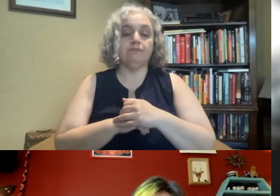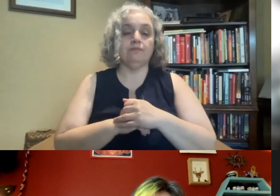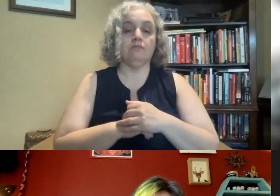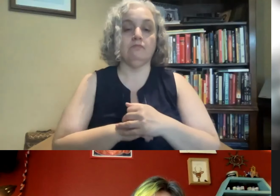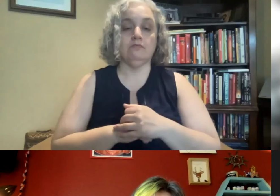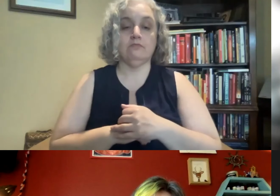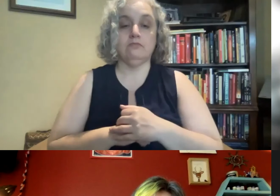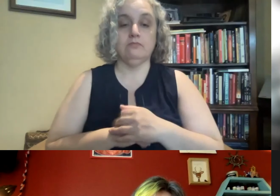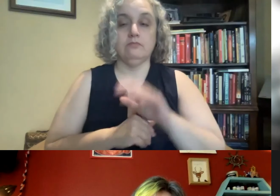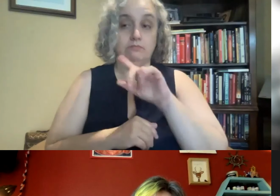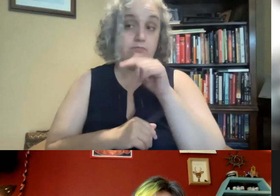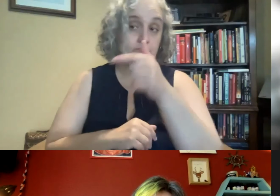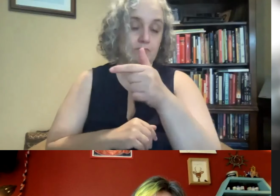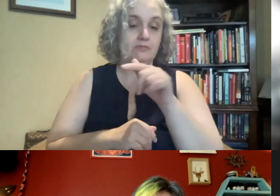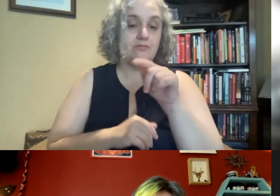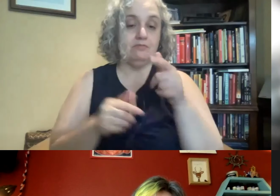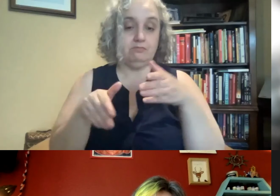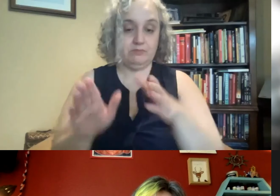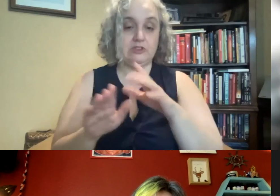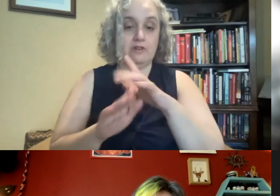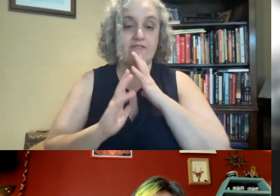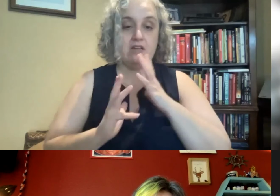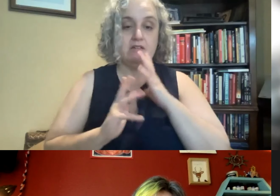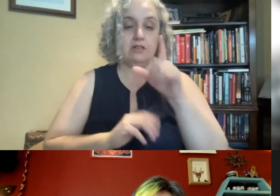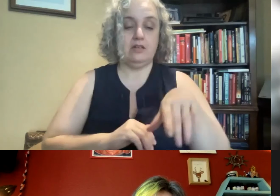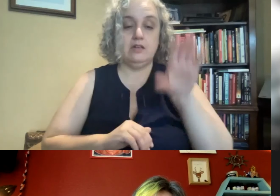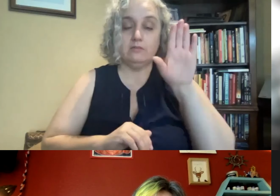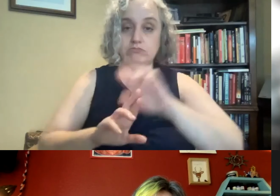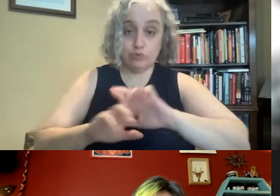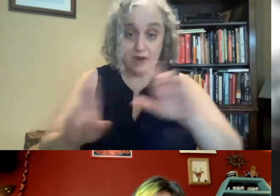There you go. I think you're ready.